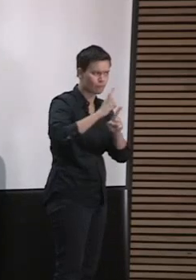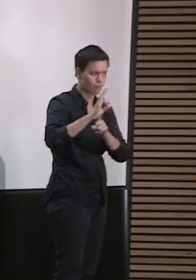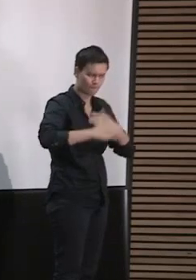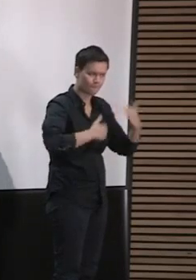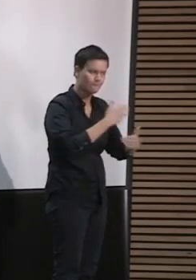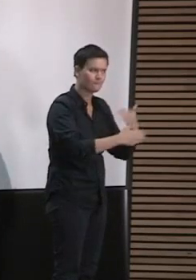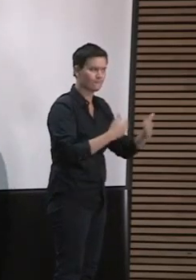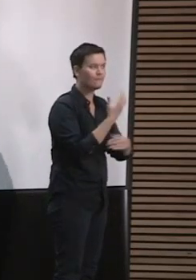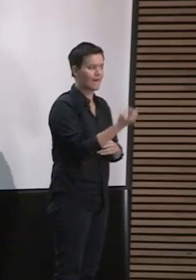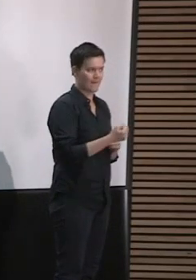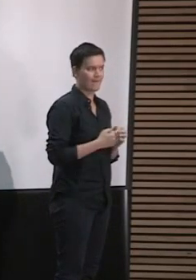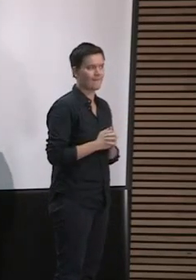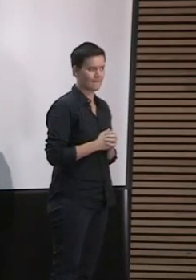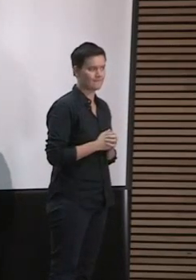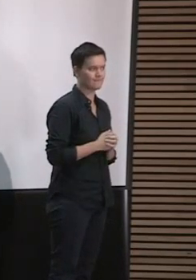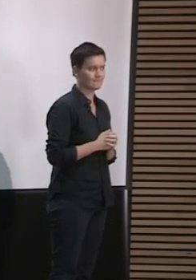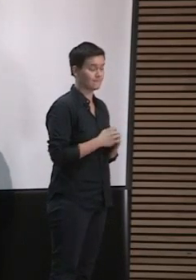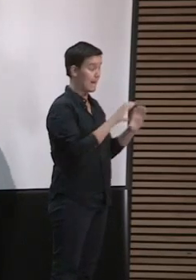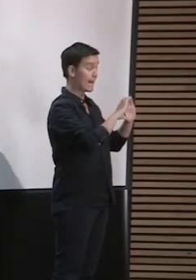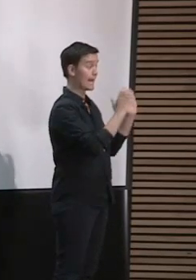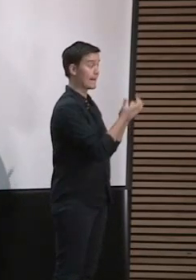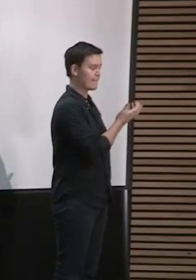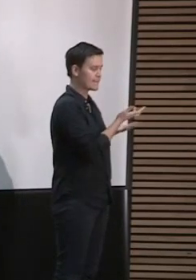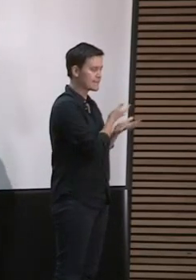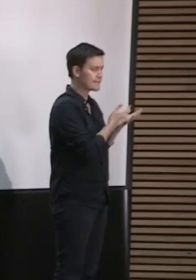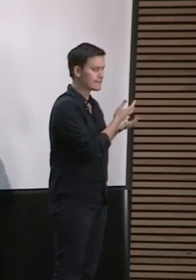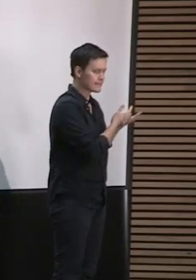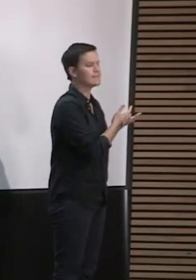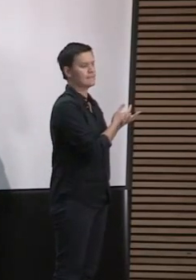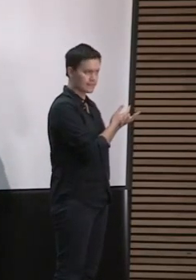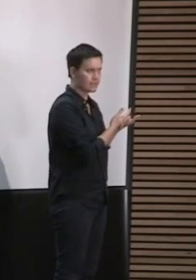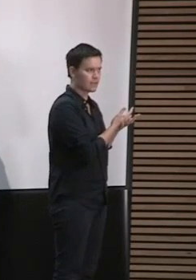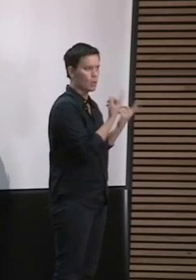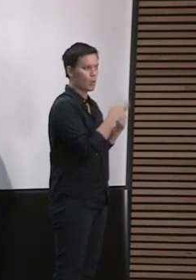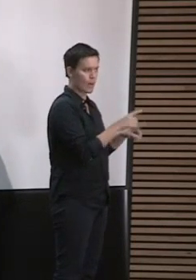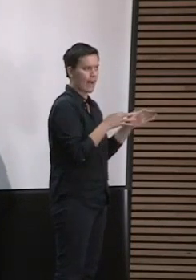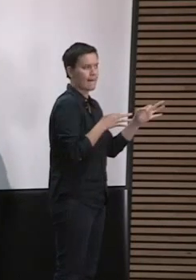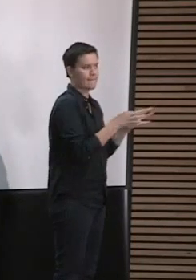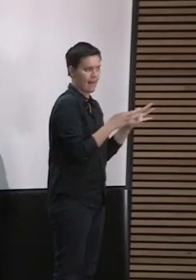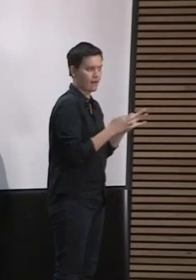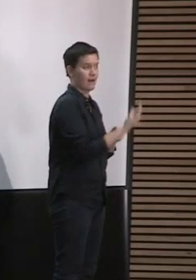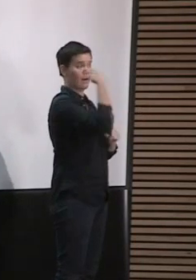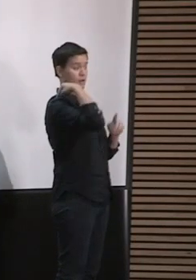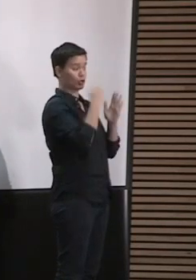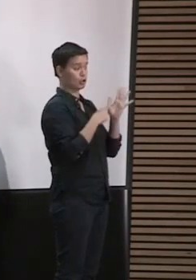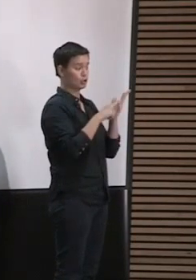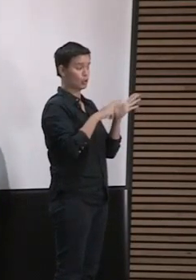the way through. Cabinet signed off a good, solid testing plan for border and